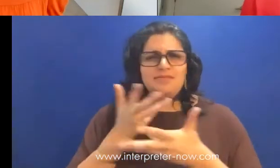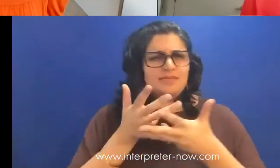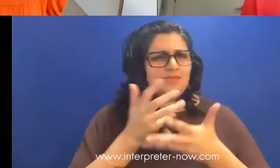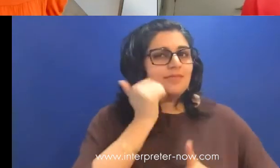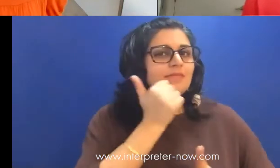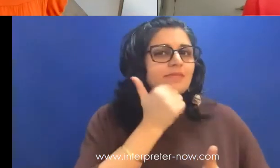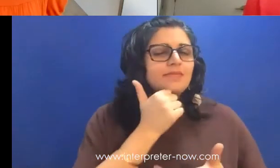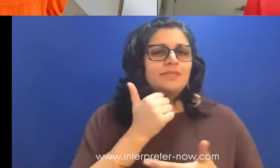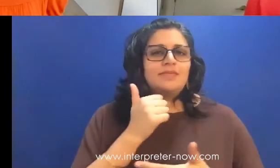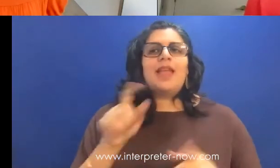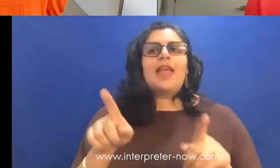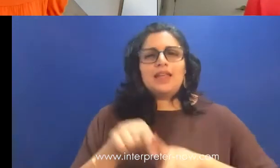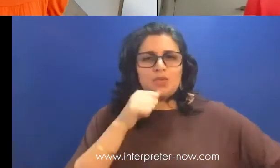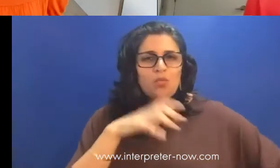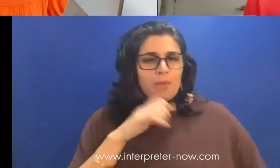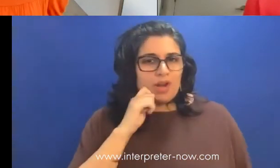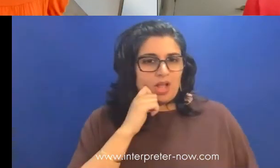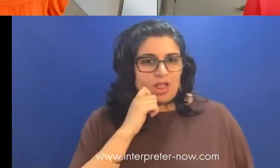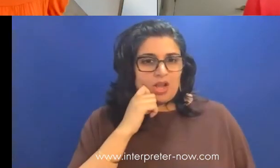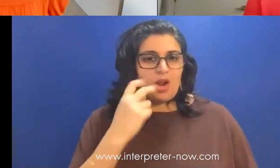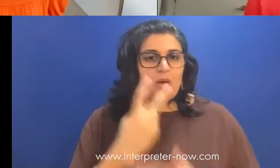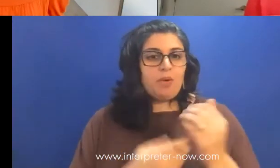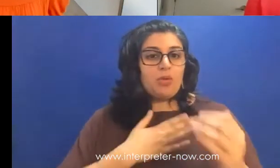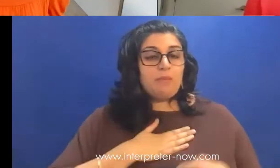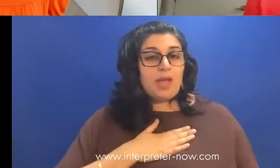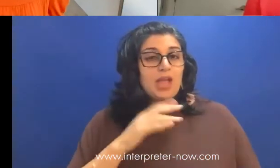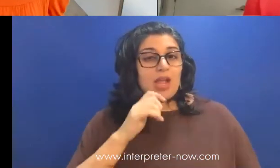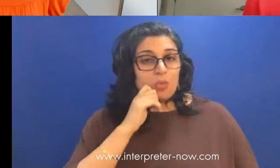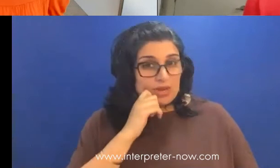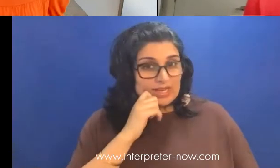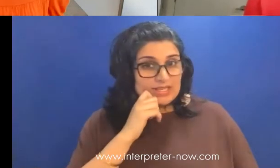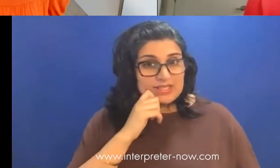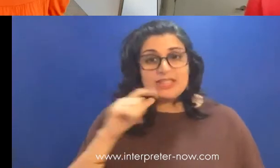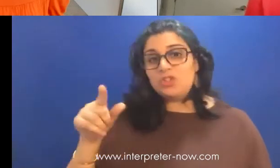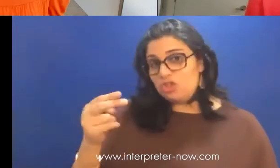that as a woman of color, both my race and gender, but more my race played a big part